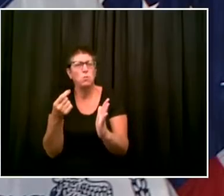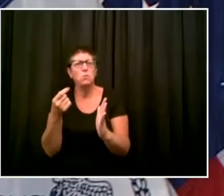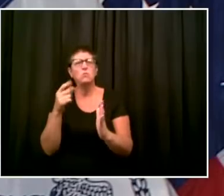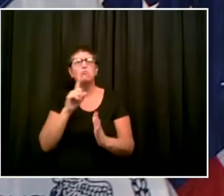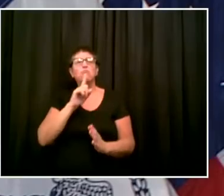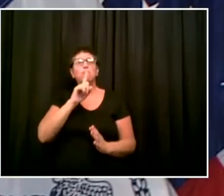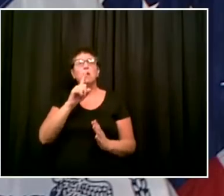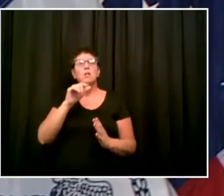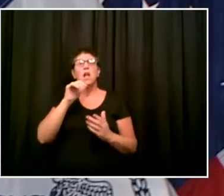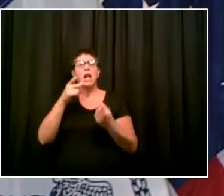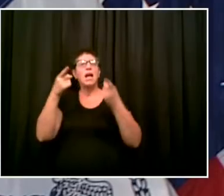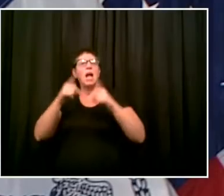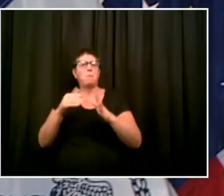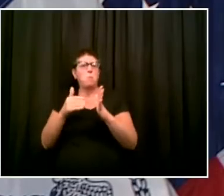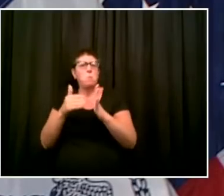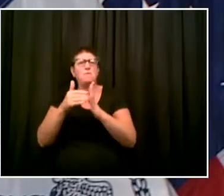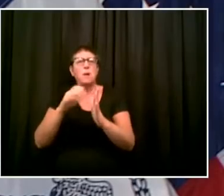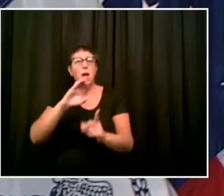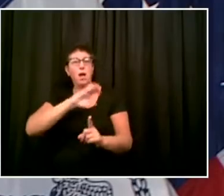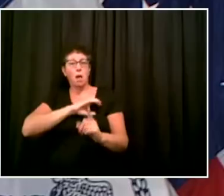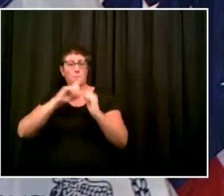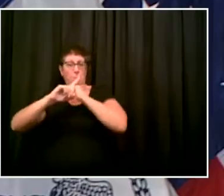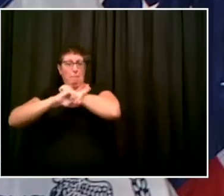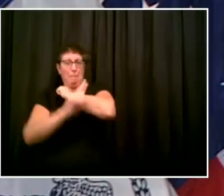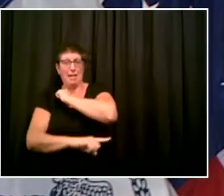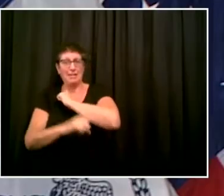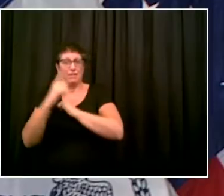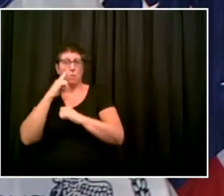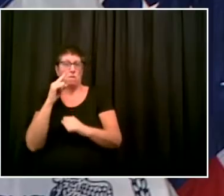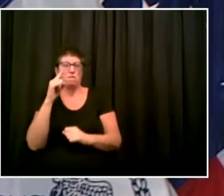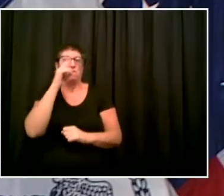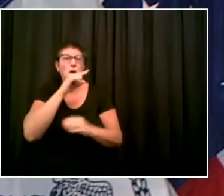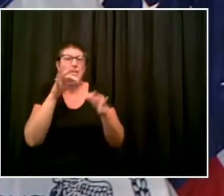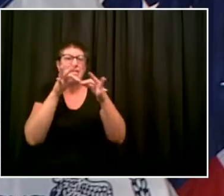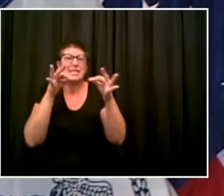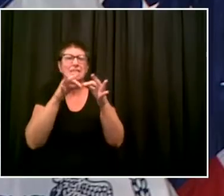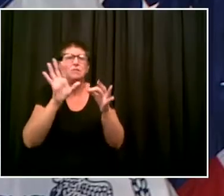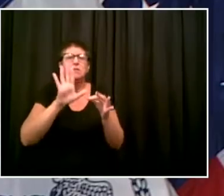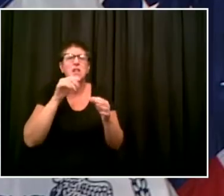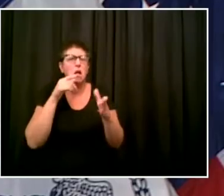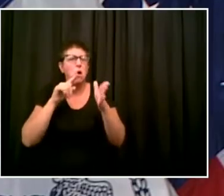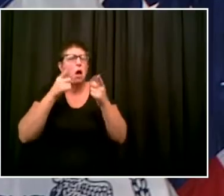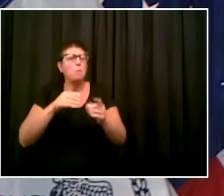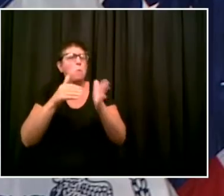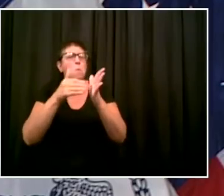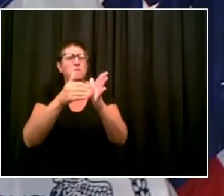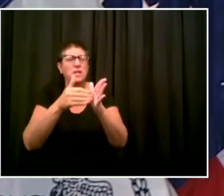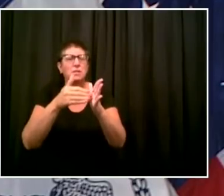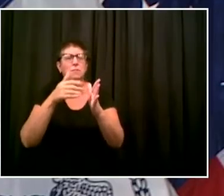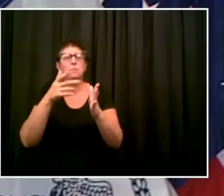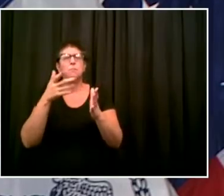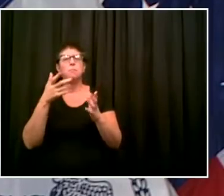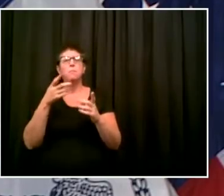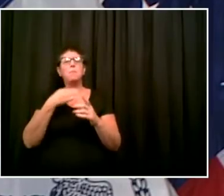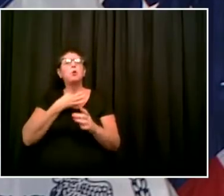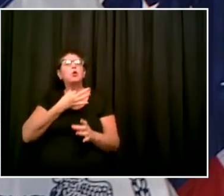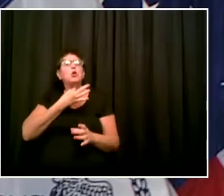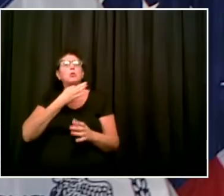PROIVNGTH O SE WTO THINGS SO THERE'S ACTUALLY BEEN VERY FEW TERMINATIONS FOR FASLE TSATEMENTS . M I'WONDERING